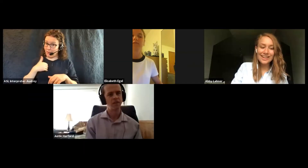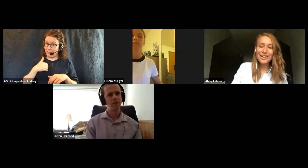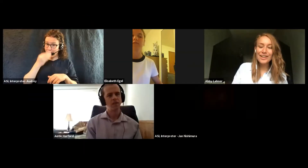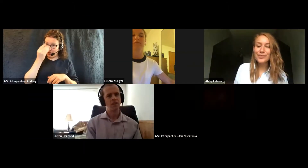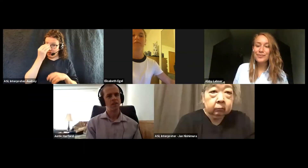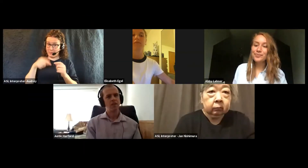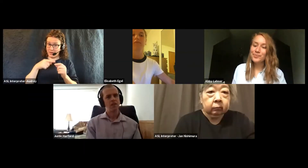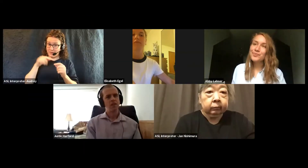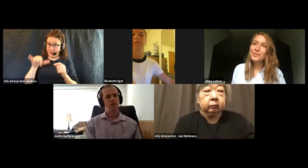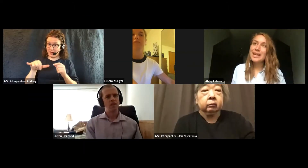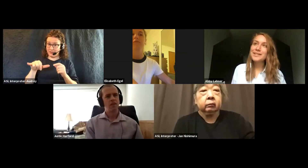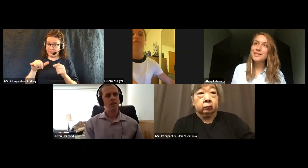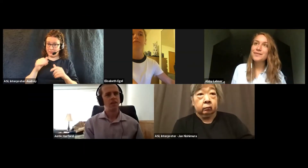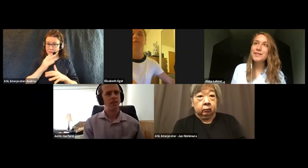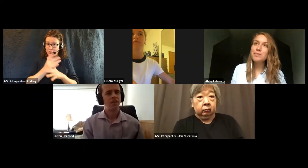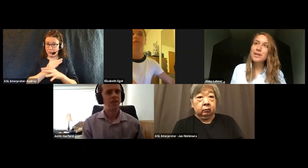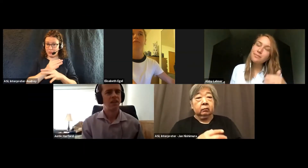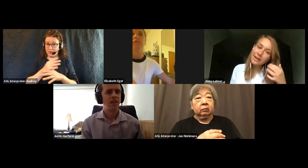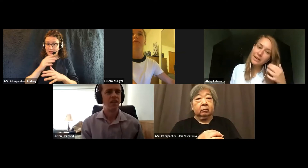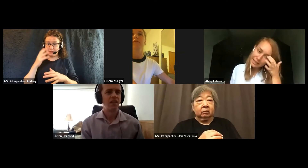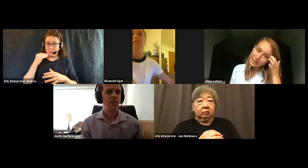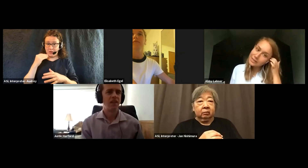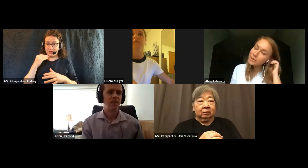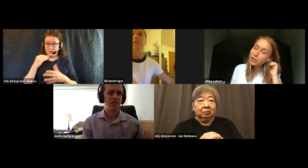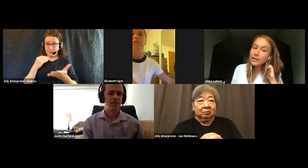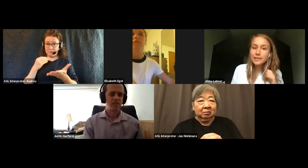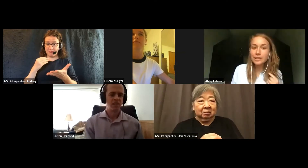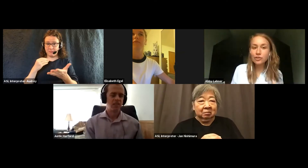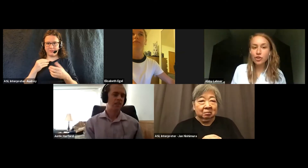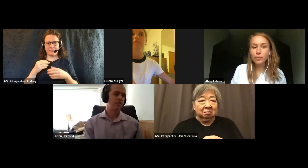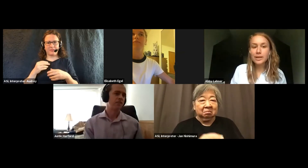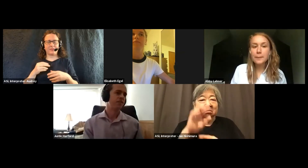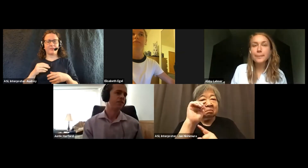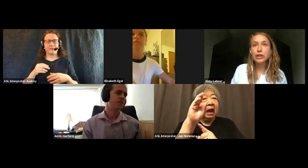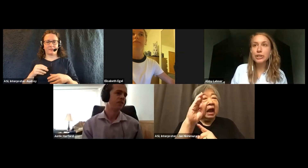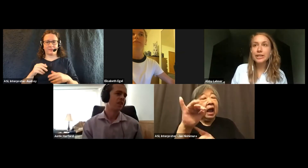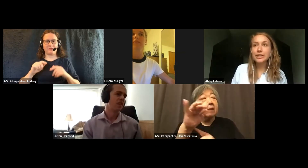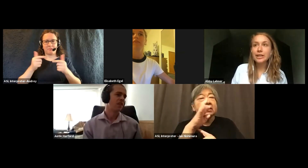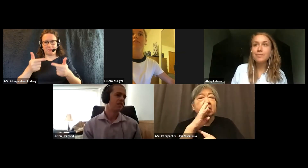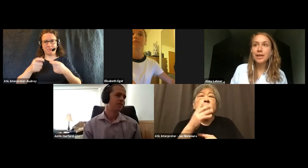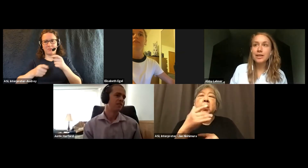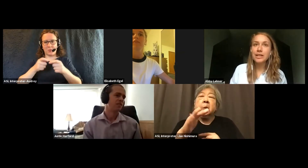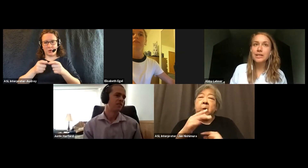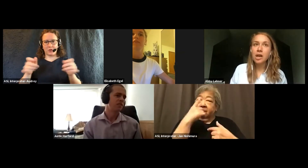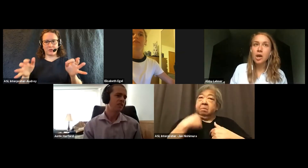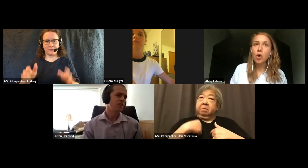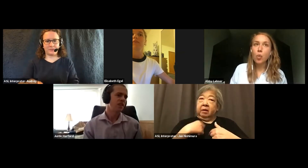It's tough to speak to my experience in Germany personally because when